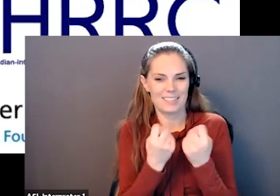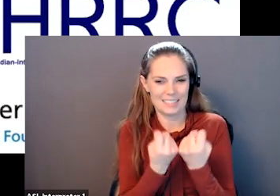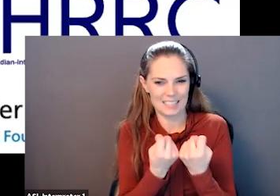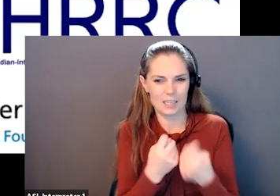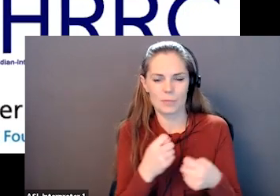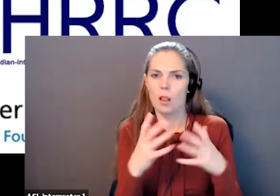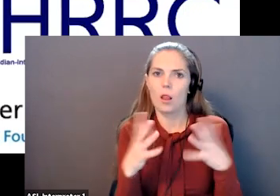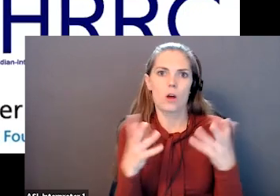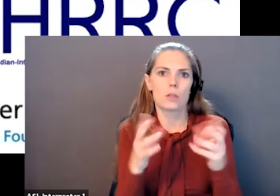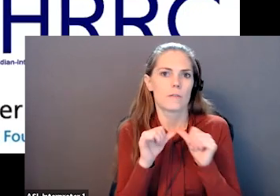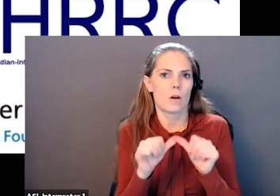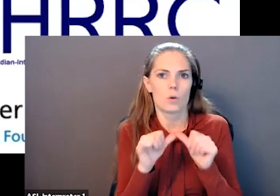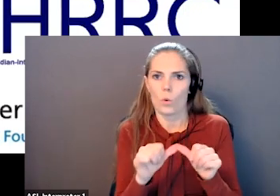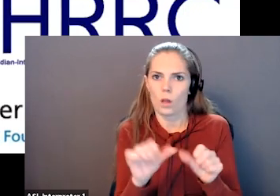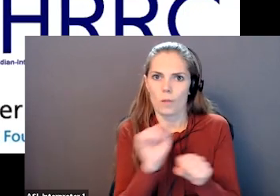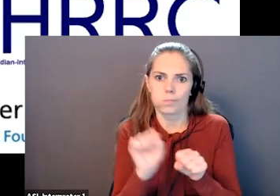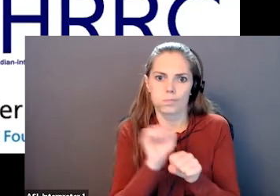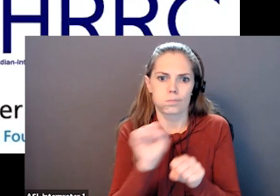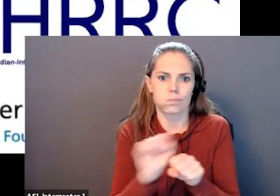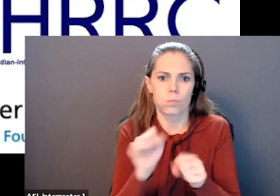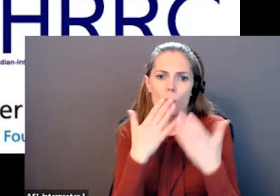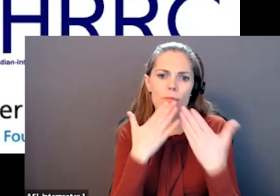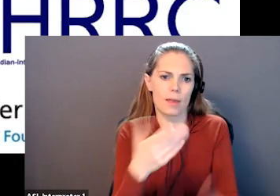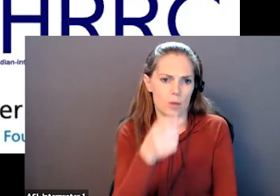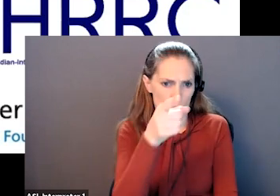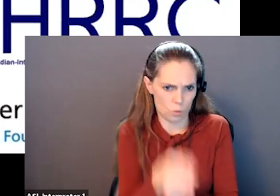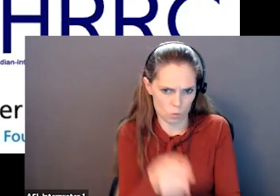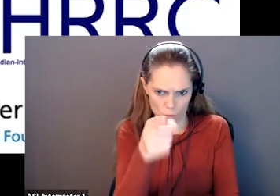works I'd really like to thank everyone on this list for their contributions to the research.